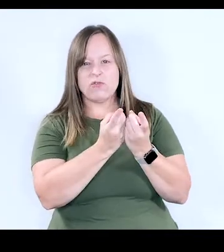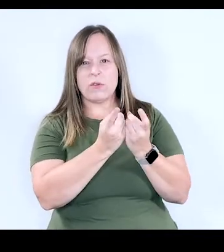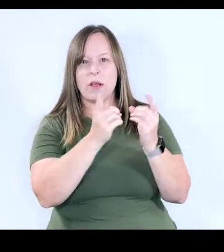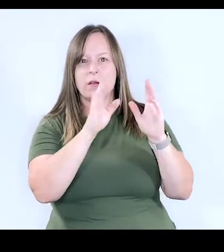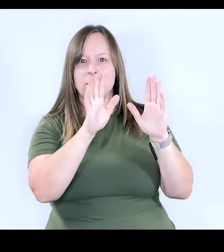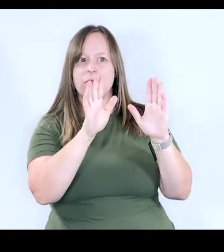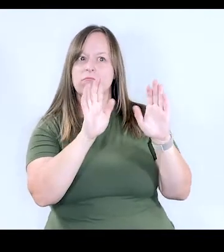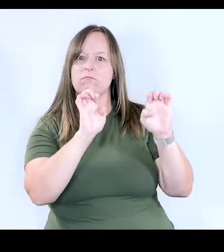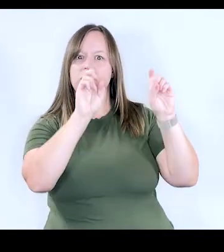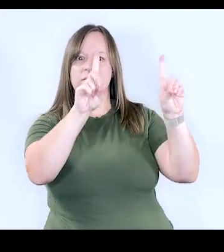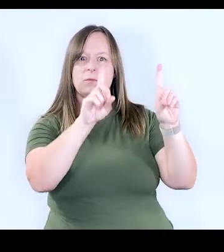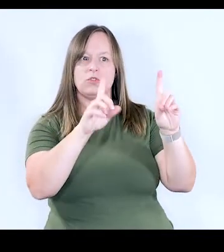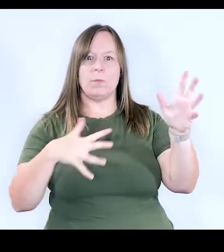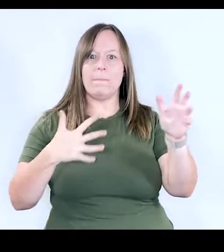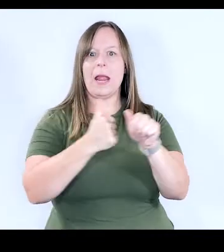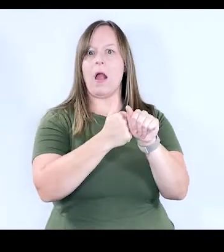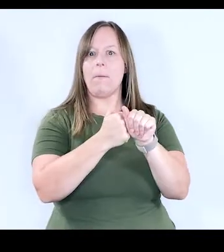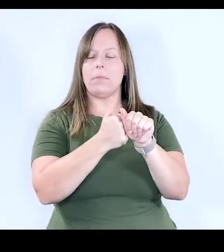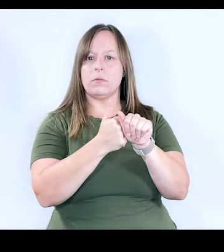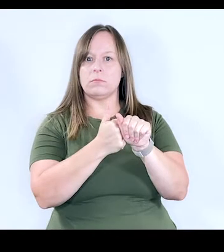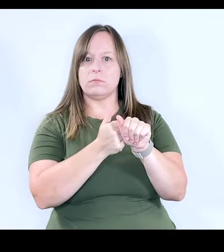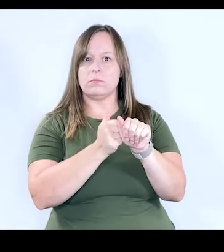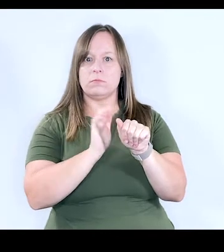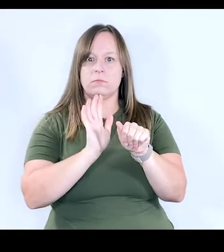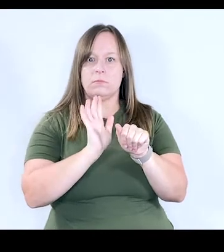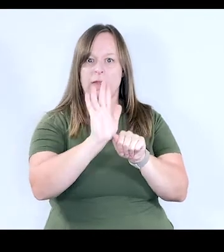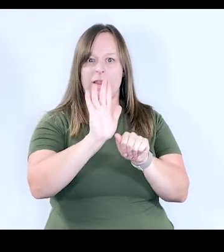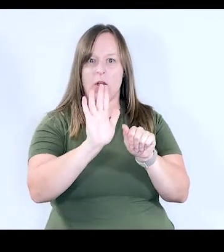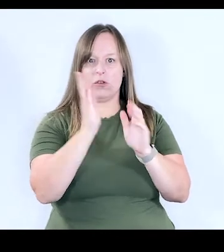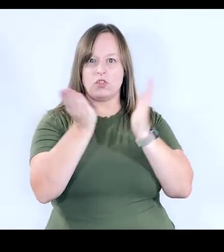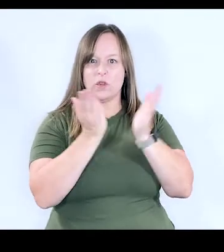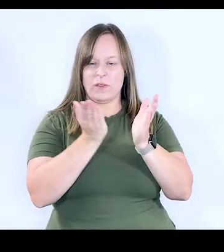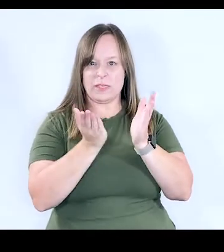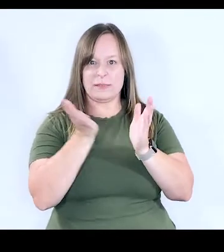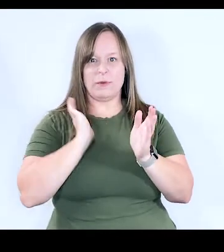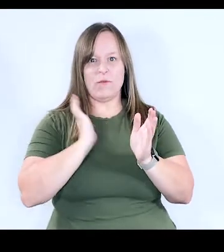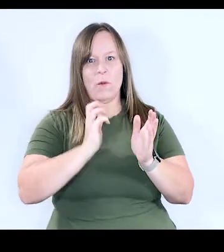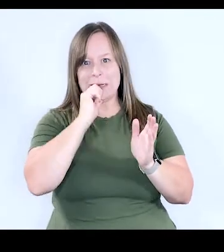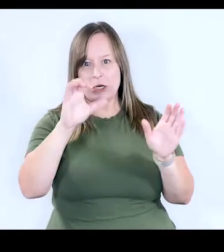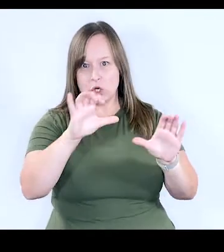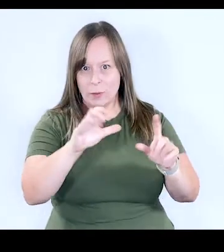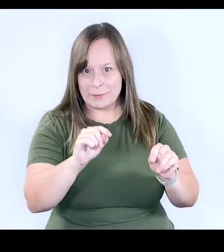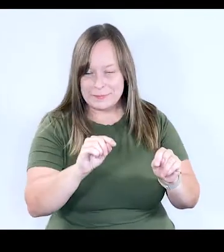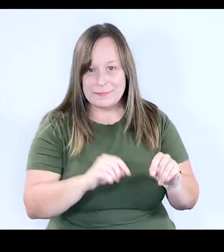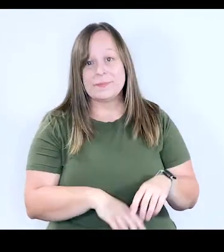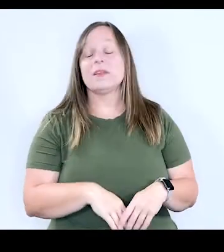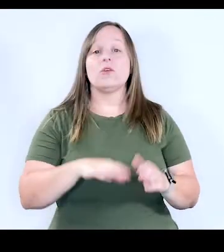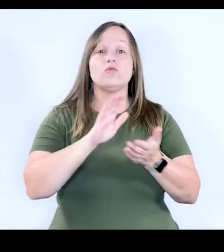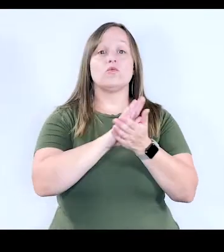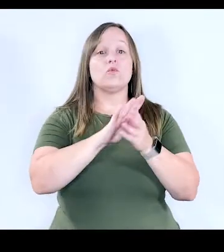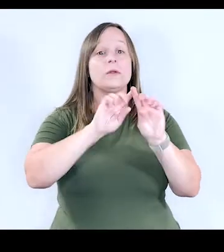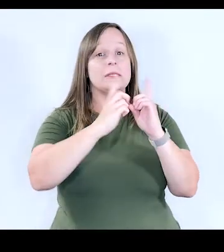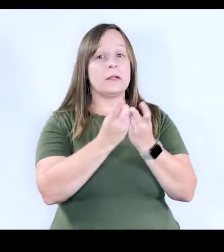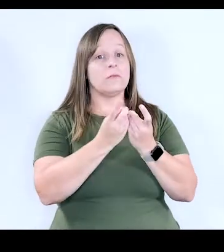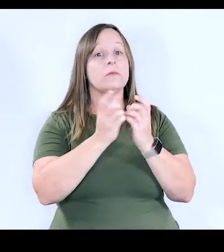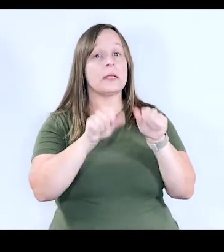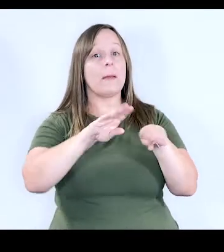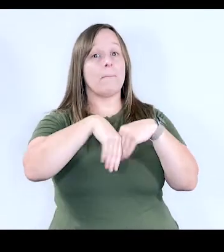to make up for the services it was required to provide to the student, but did not. The school district can provide the extra services,